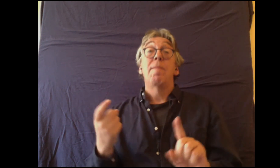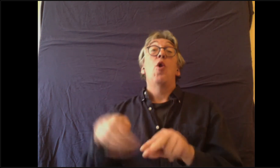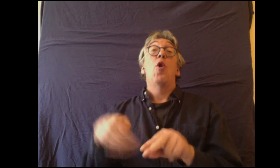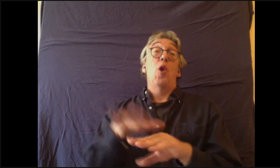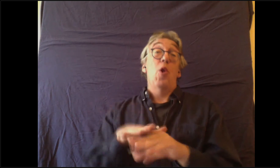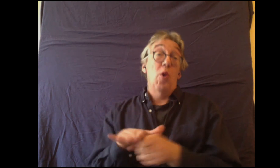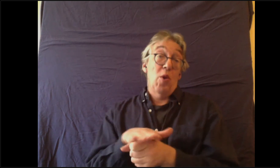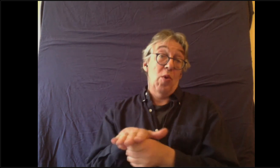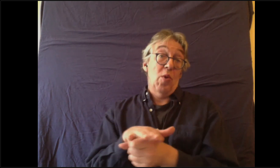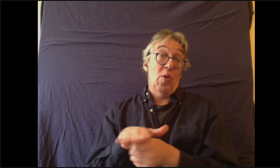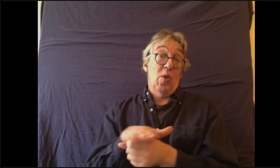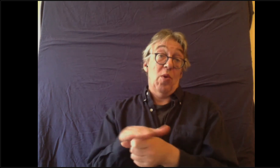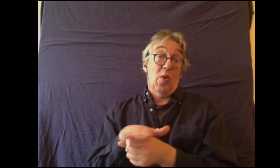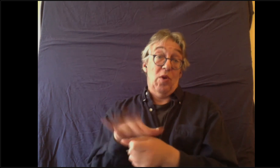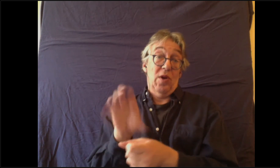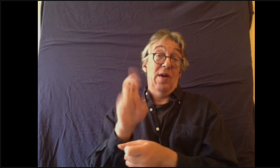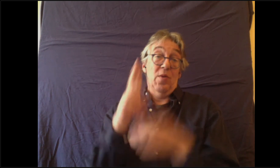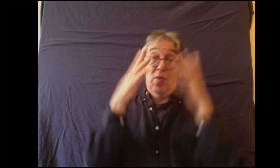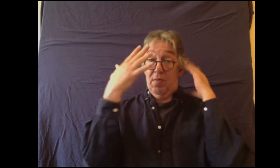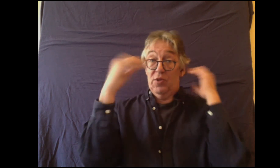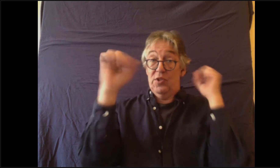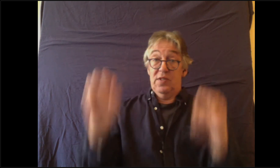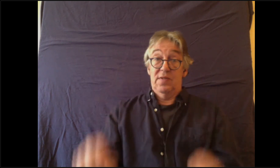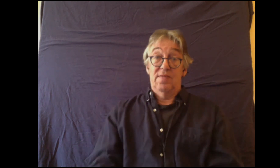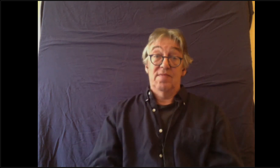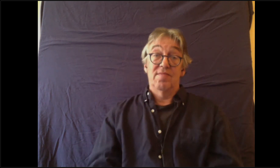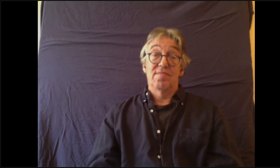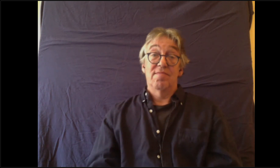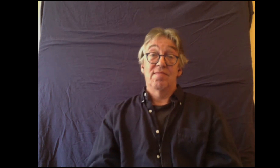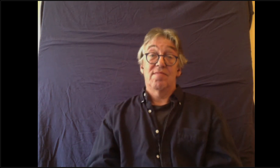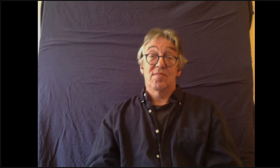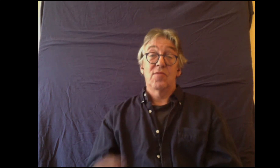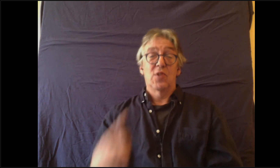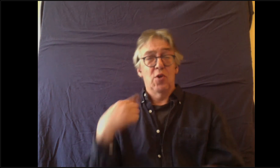and I remember being years ago at a meeting with DPOs in Rwanda.